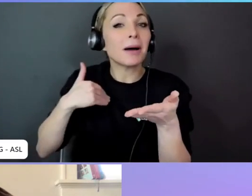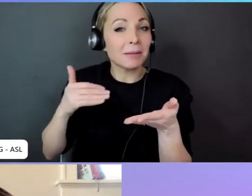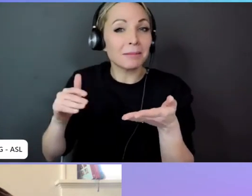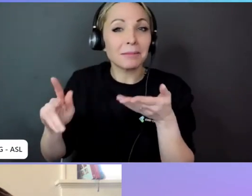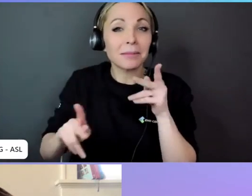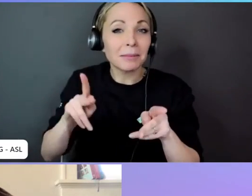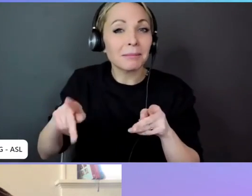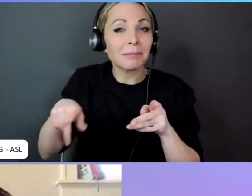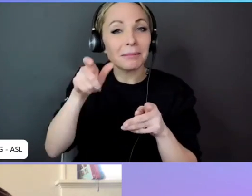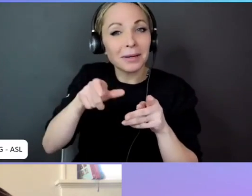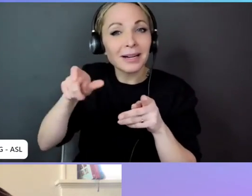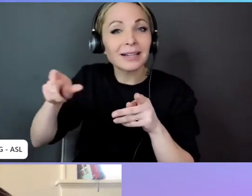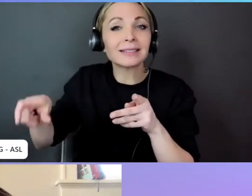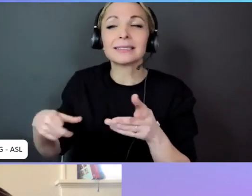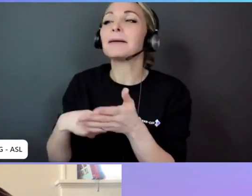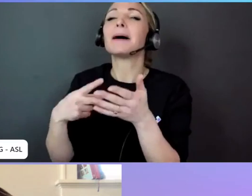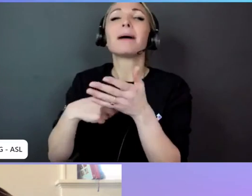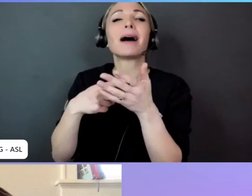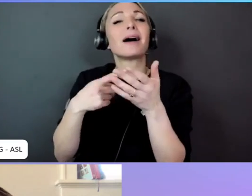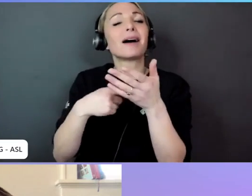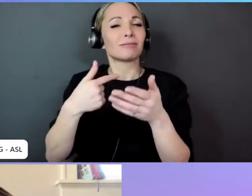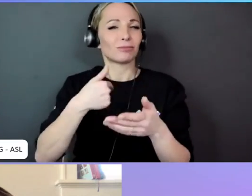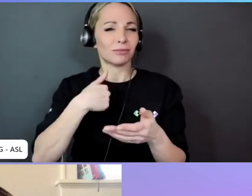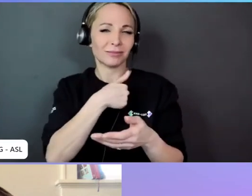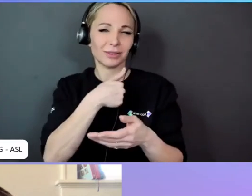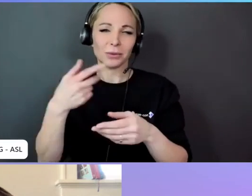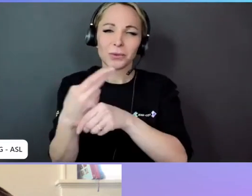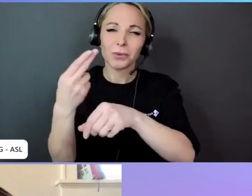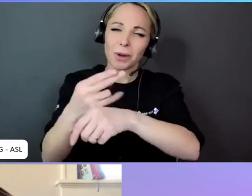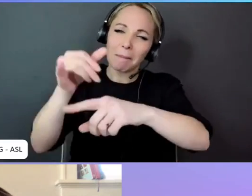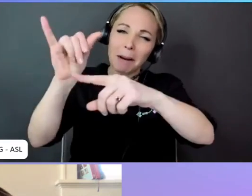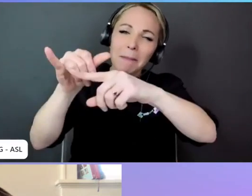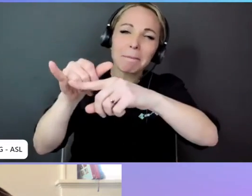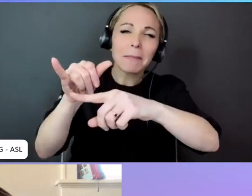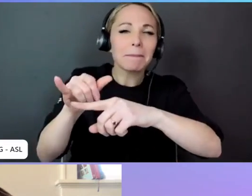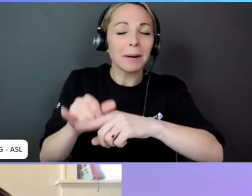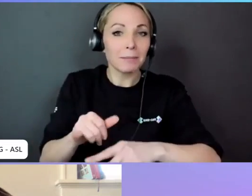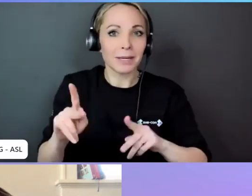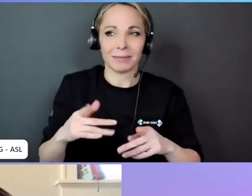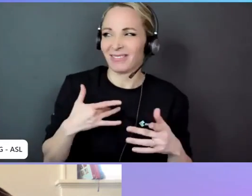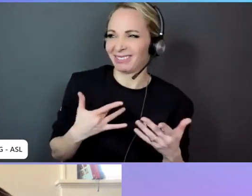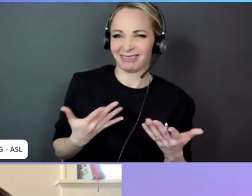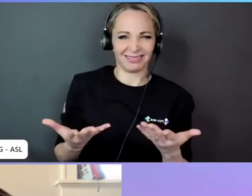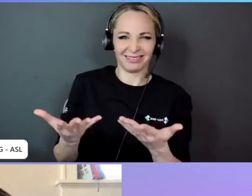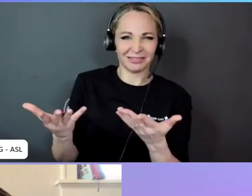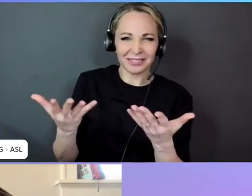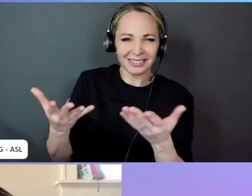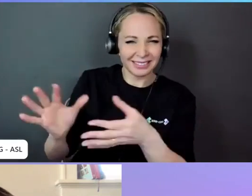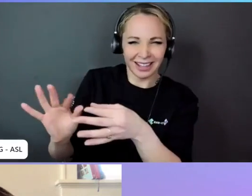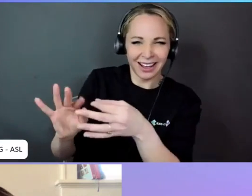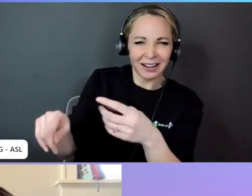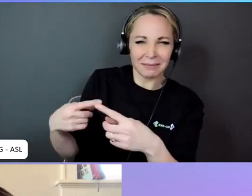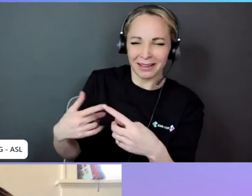seniors. It can be for, for example, we might be excluding young people by using overly